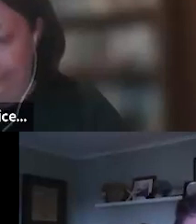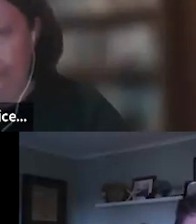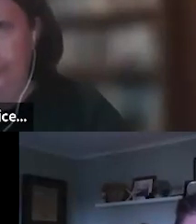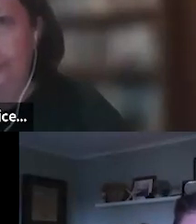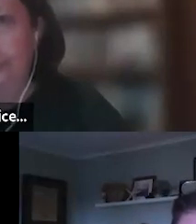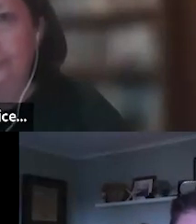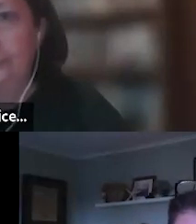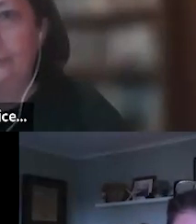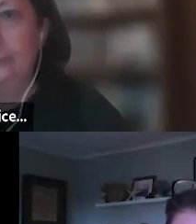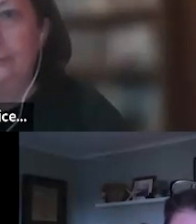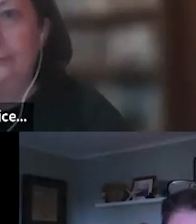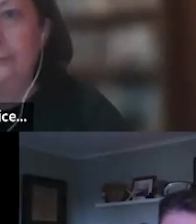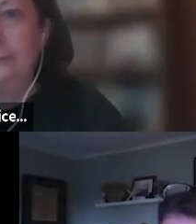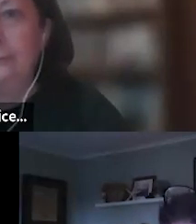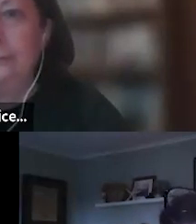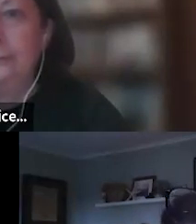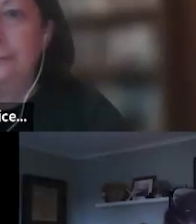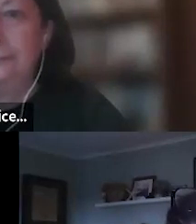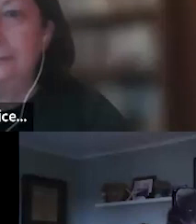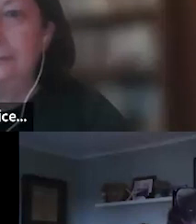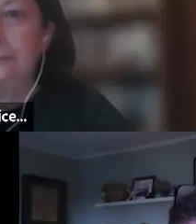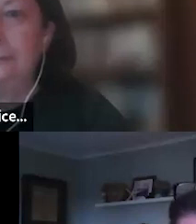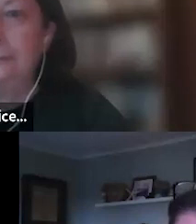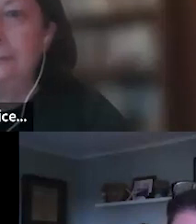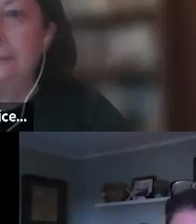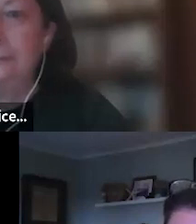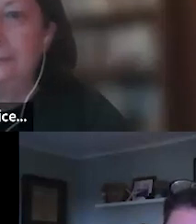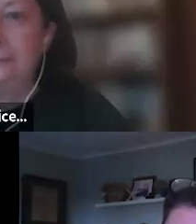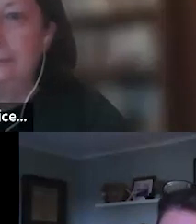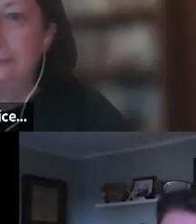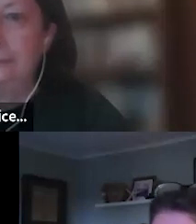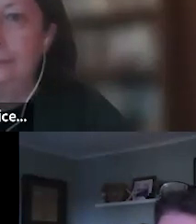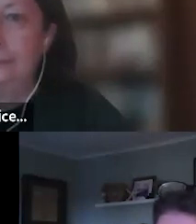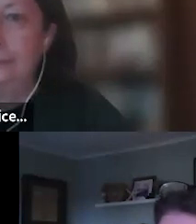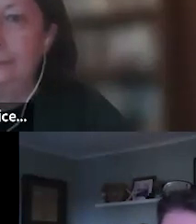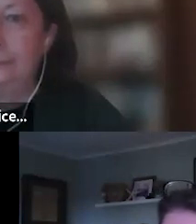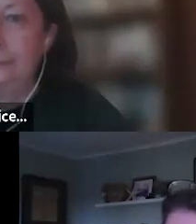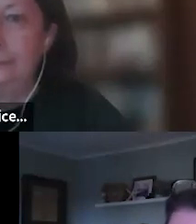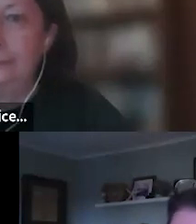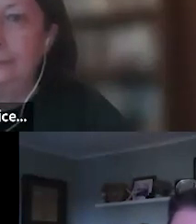and wishing you luck with the rest of your application and getting into the housing,